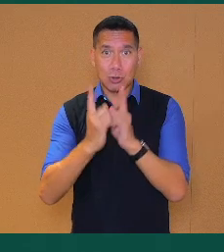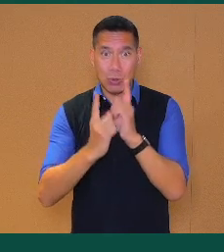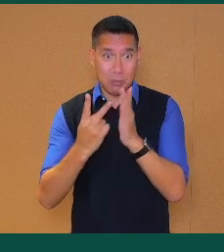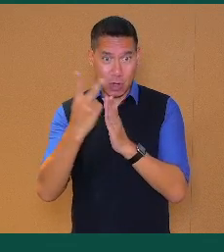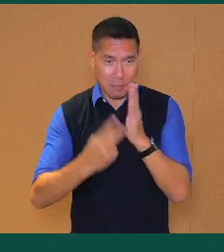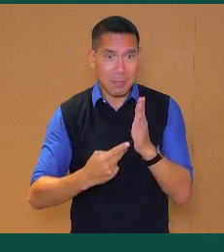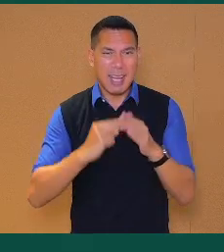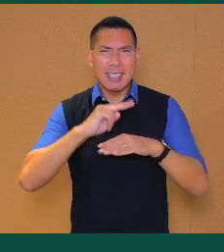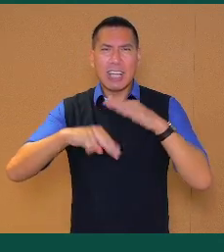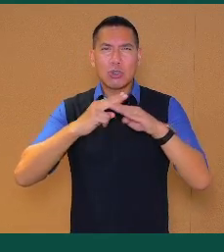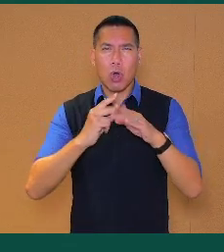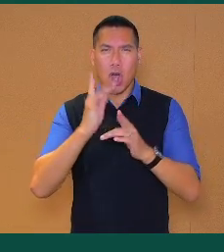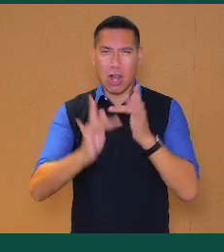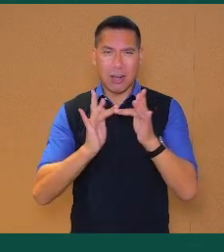Mentoring Program offers safe, fun and validating spaces that are accessible to Autistic young people aged 8-22 years